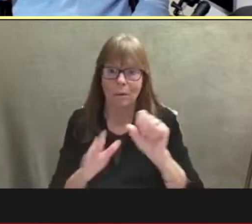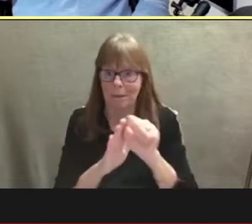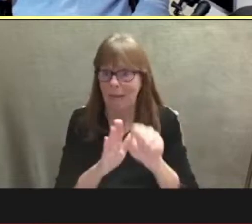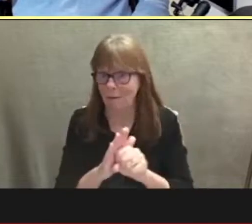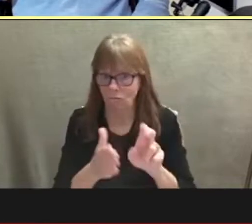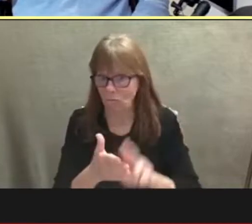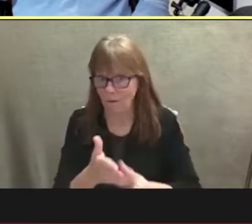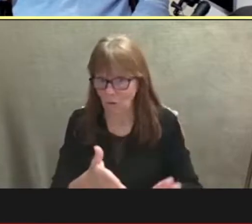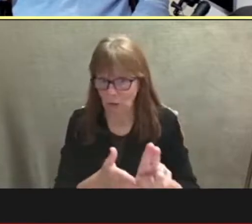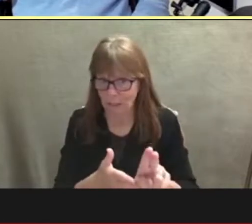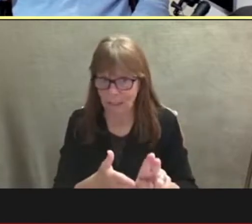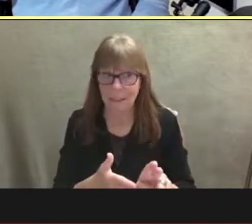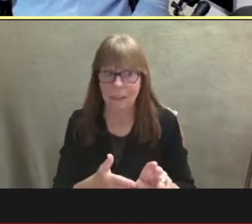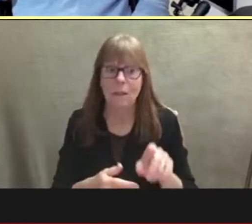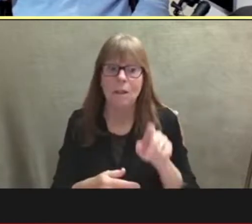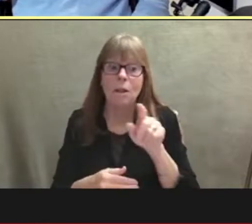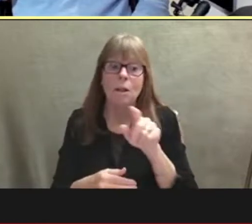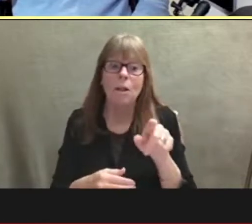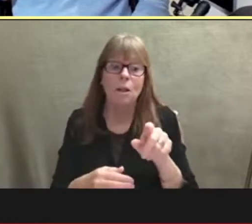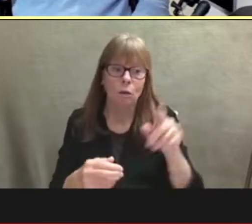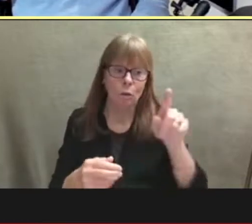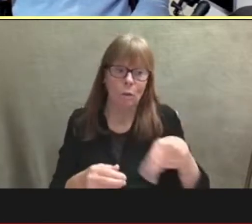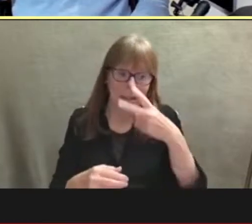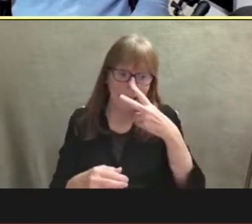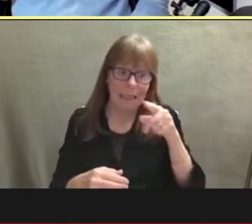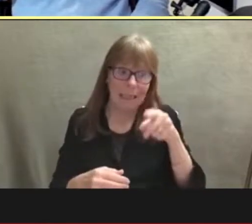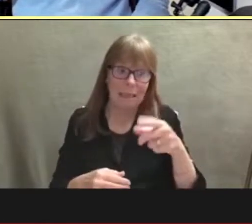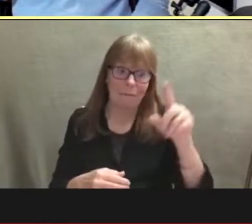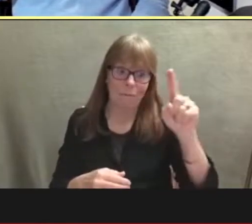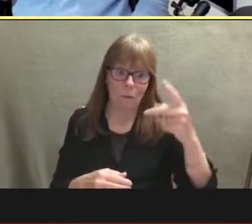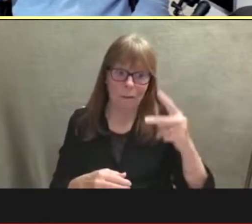core competencies are that you see here: the first one is “Contextual and